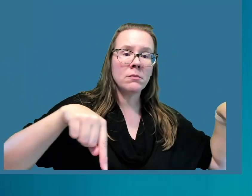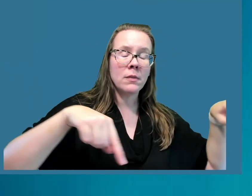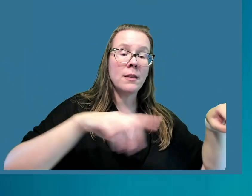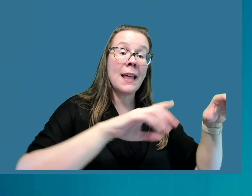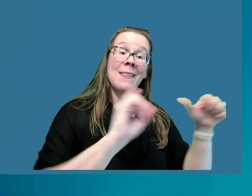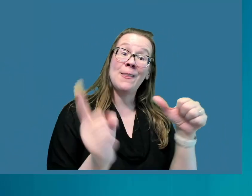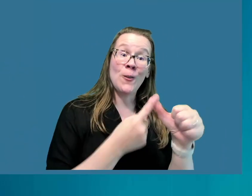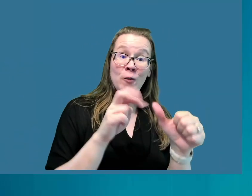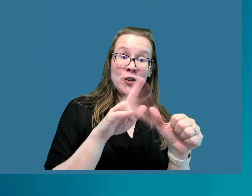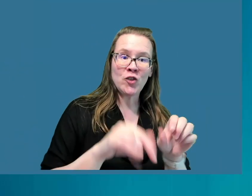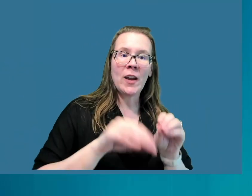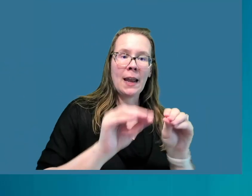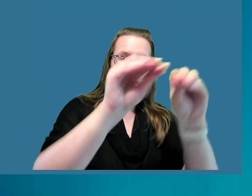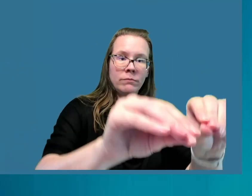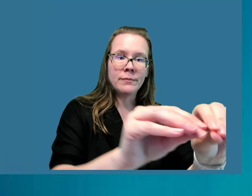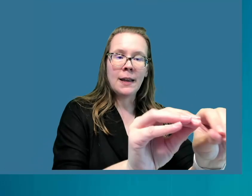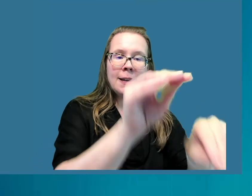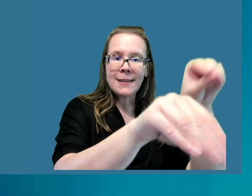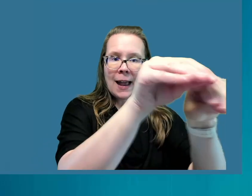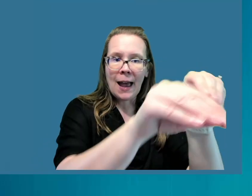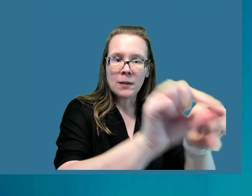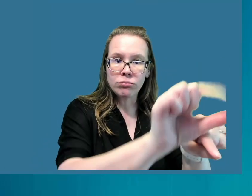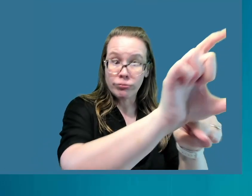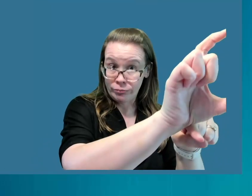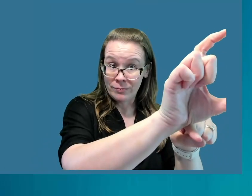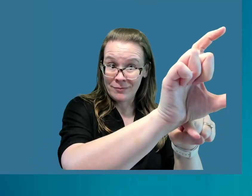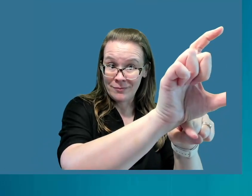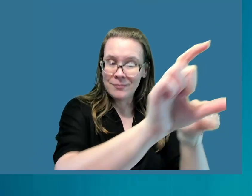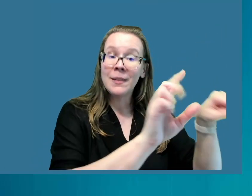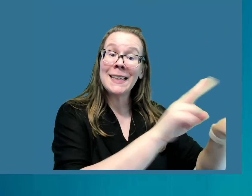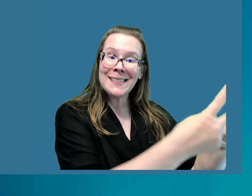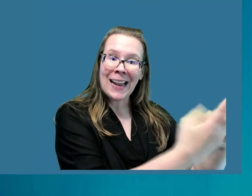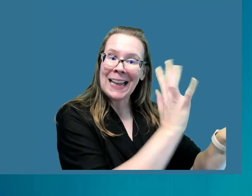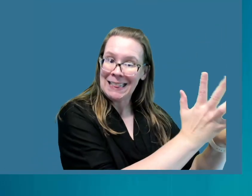tray. And then when my third bake comes out, I'll put the first bake on... uh,